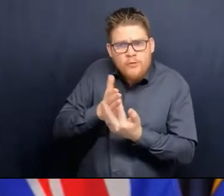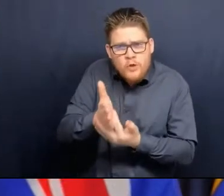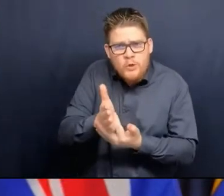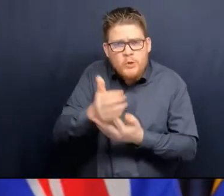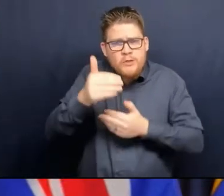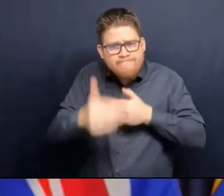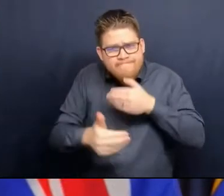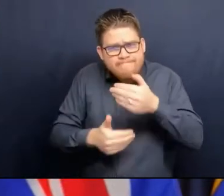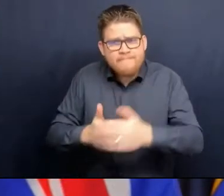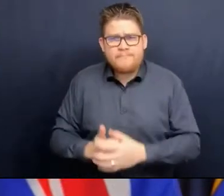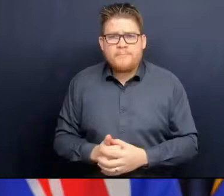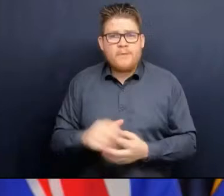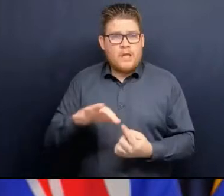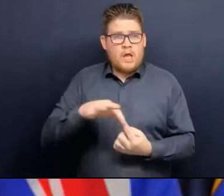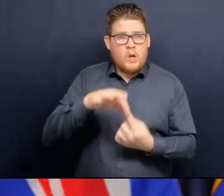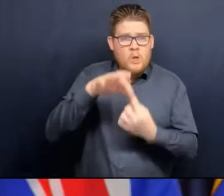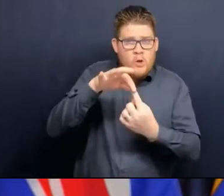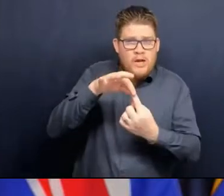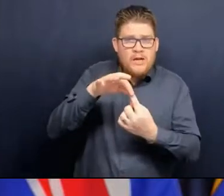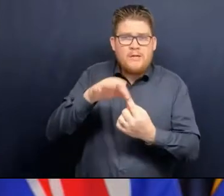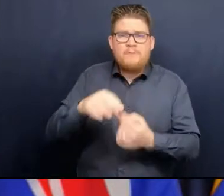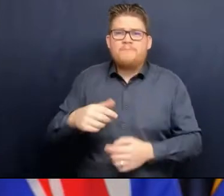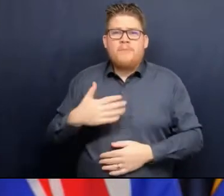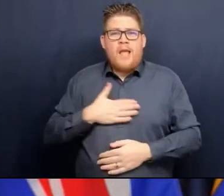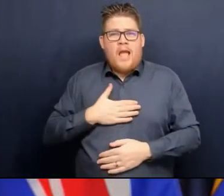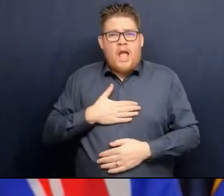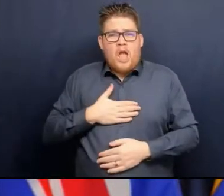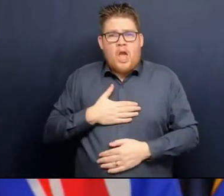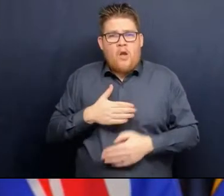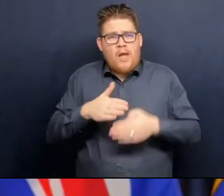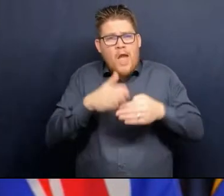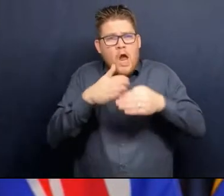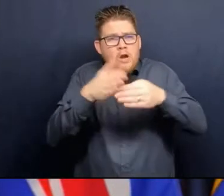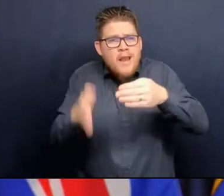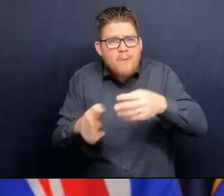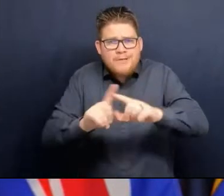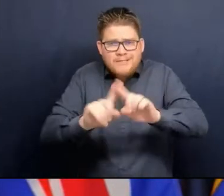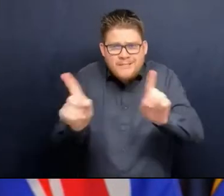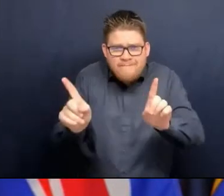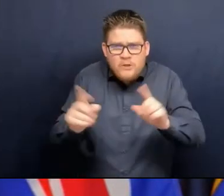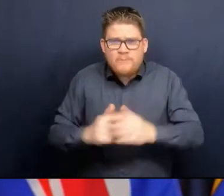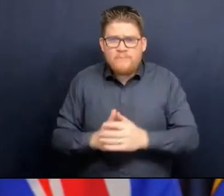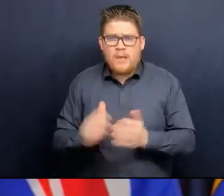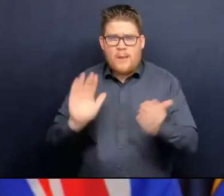the outcomes. It's generally have been very good here